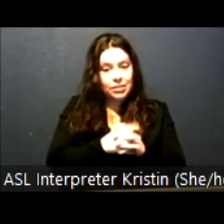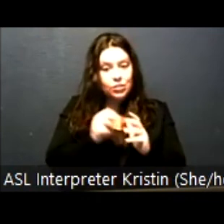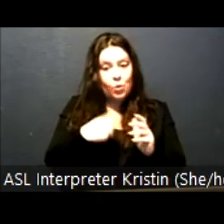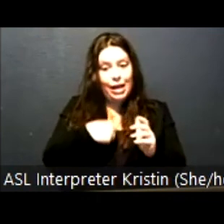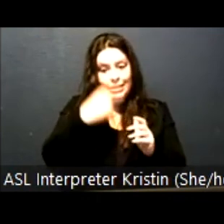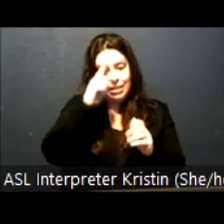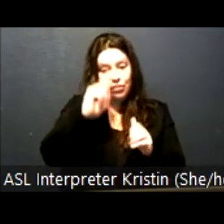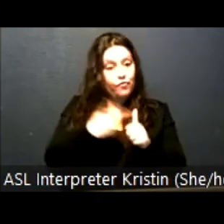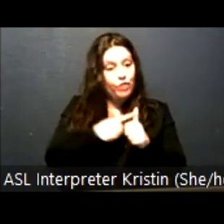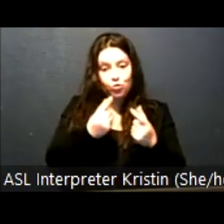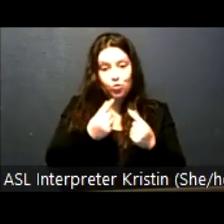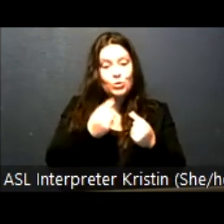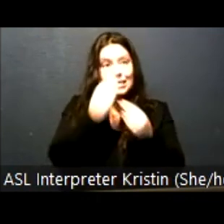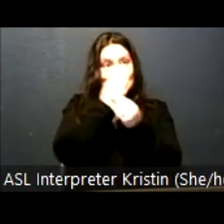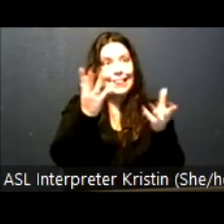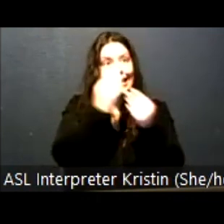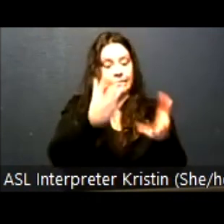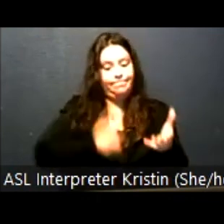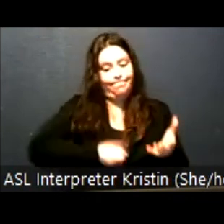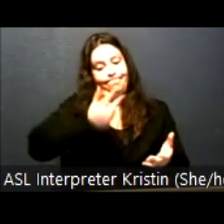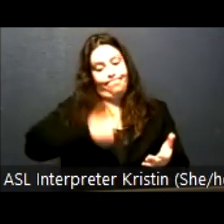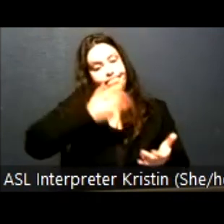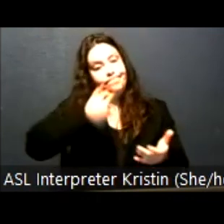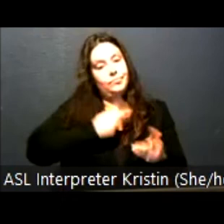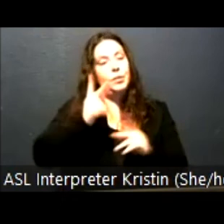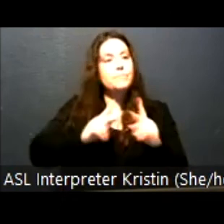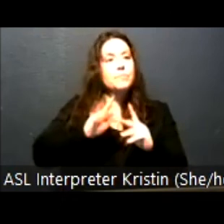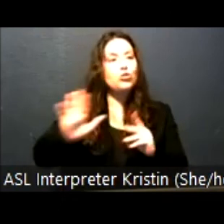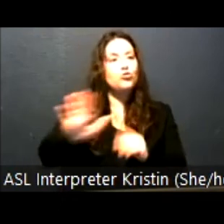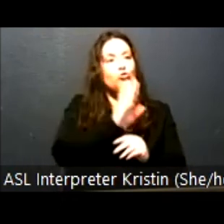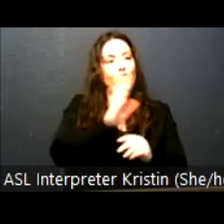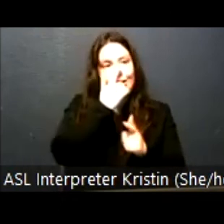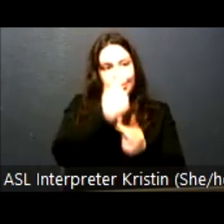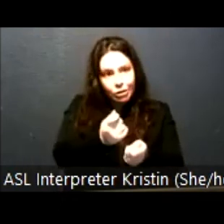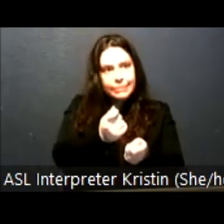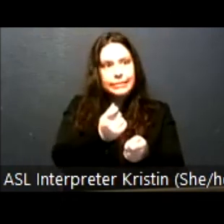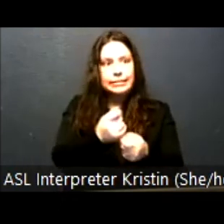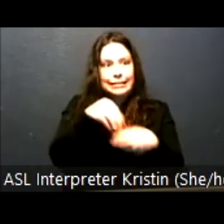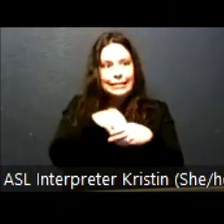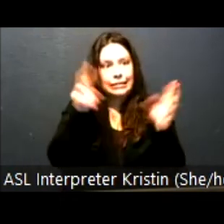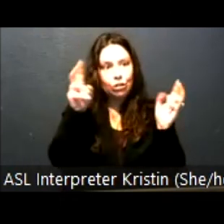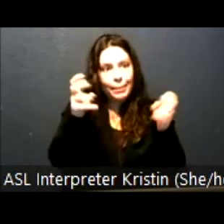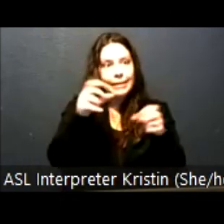Just letting people know that you're interested in this topic and if you might be able to help.